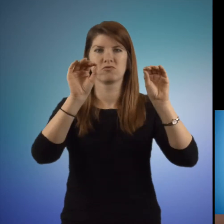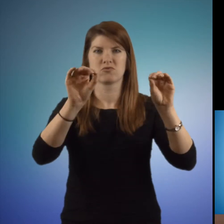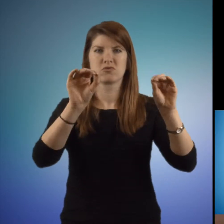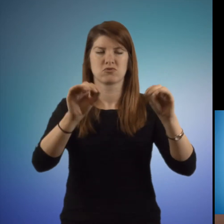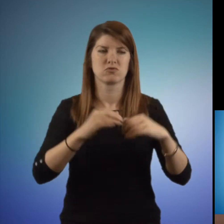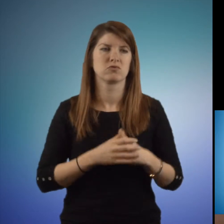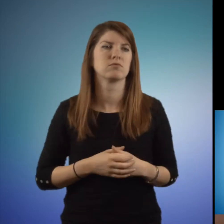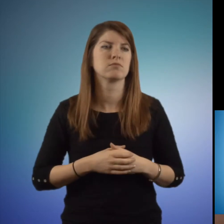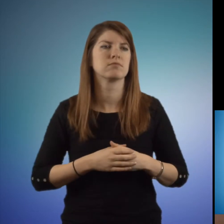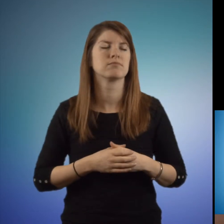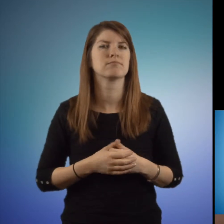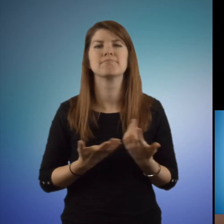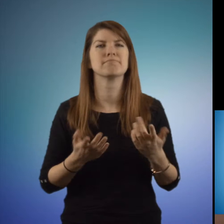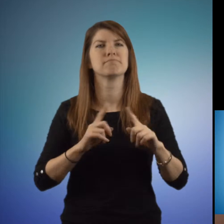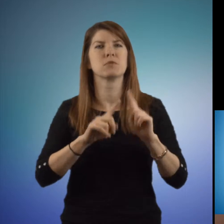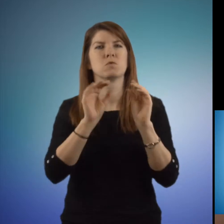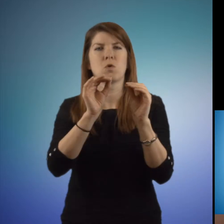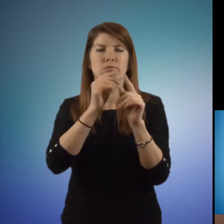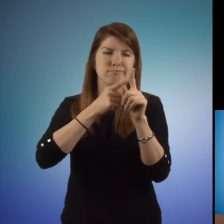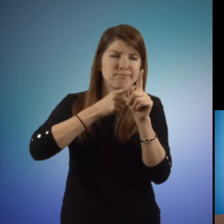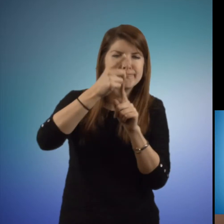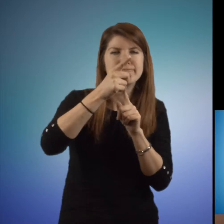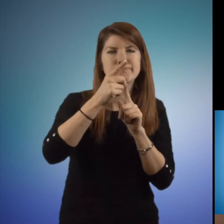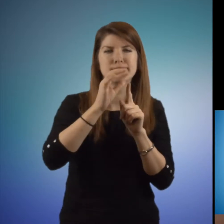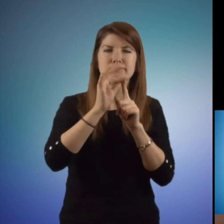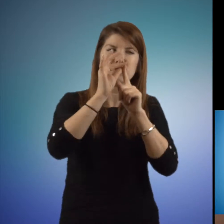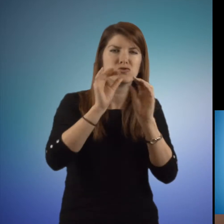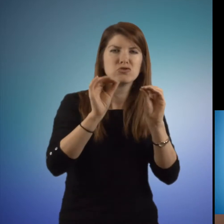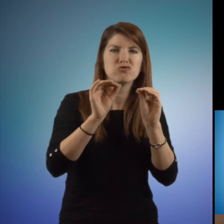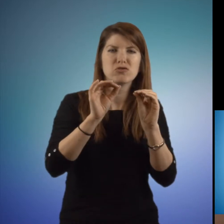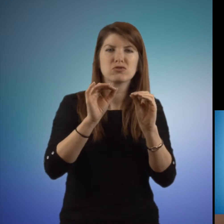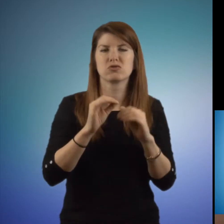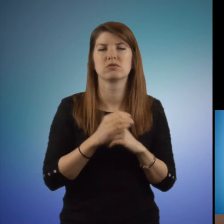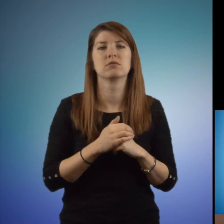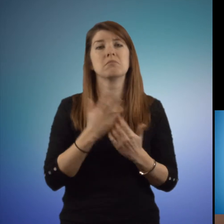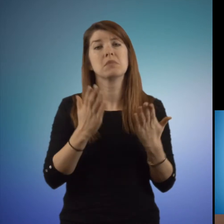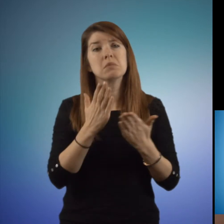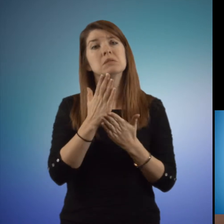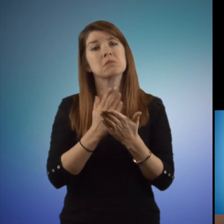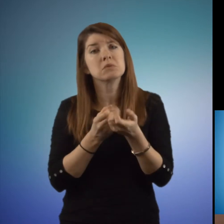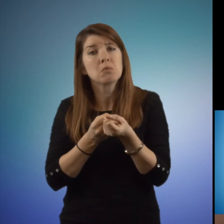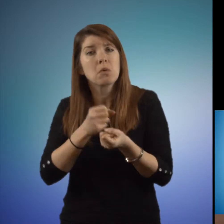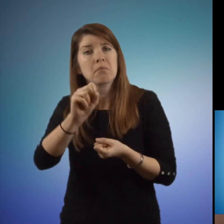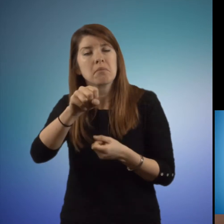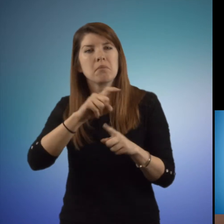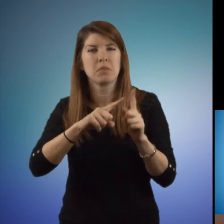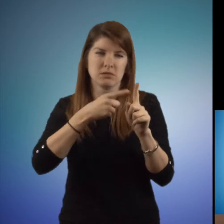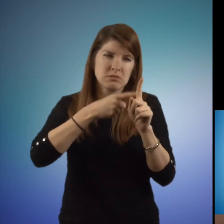But there is no specialized instruction that would come with that. They may get some supports but not specialized instruction.